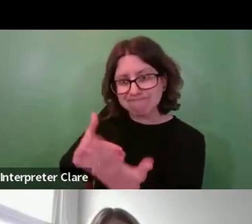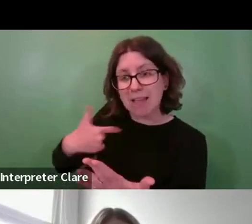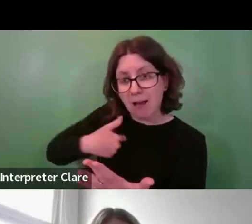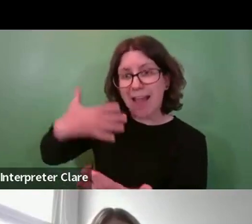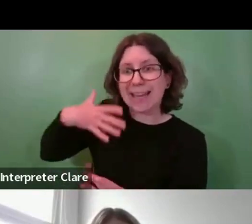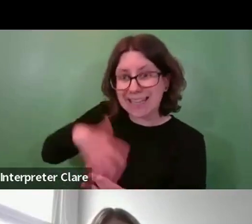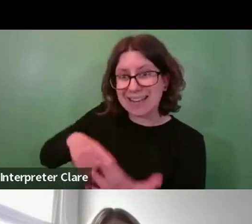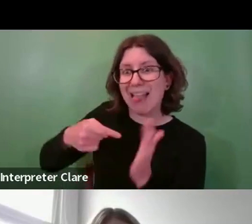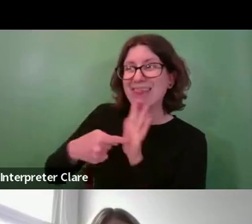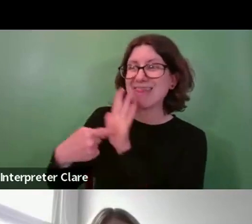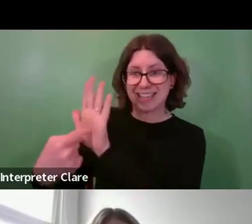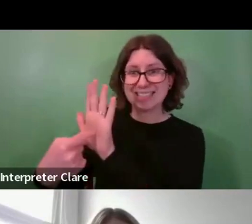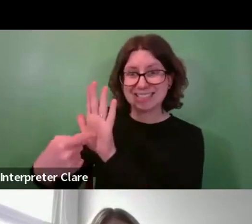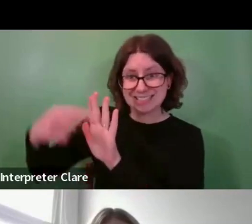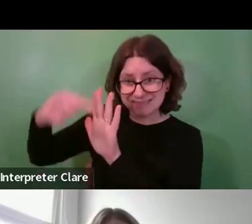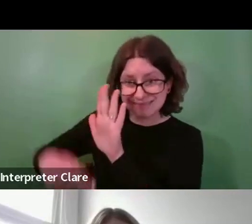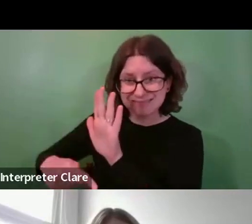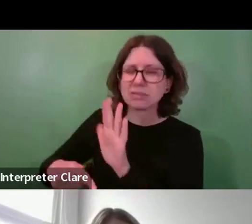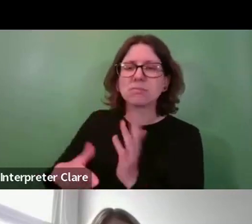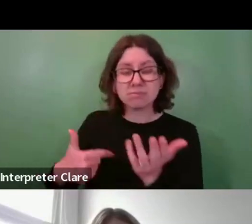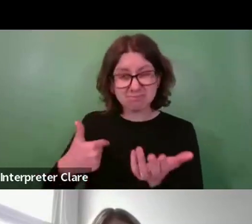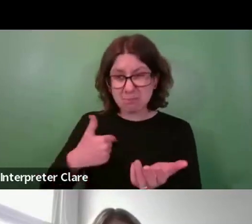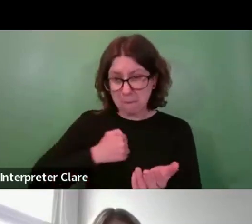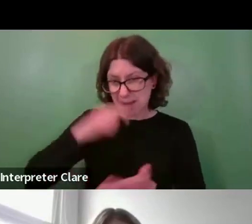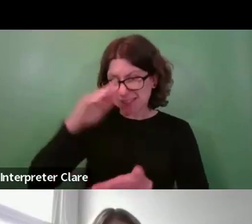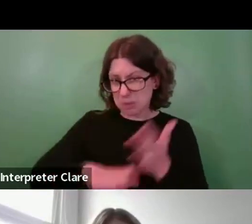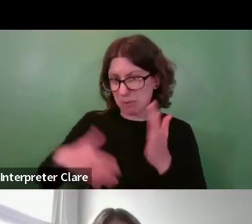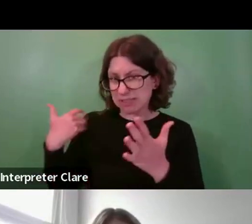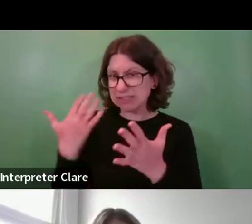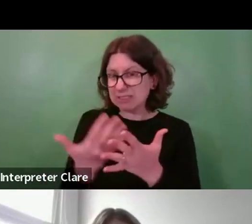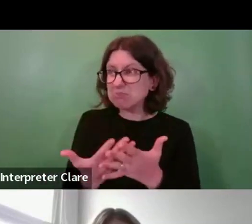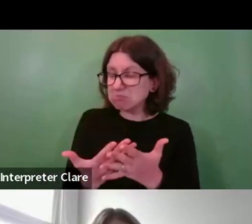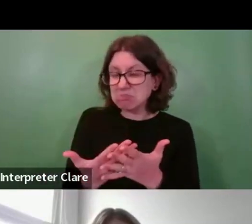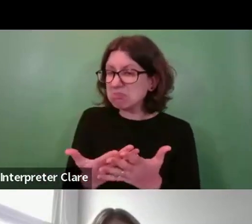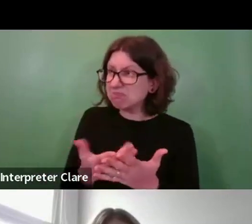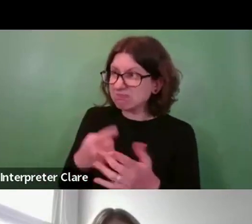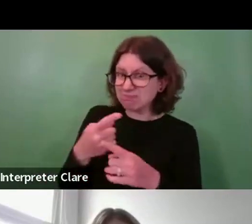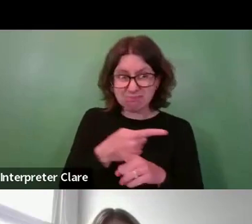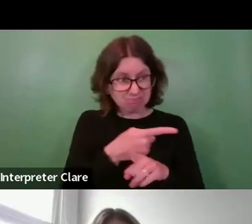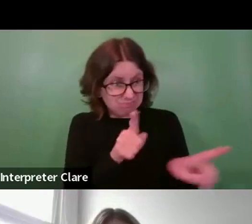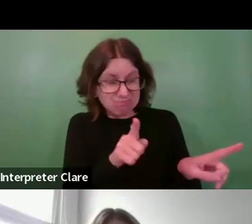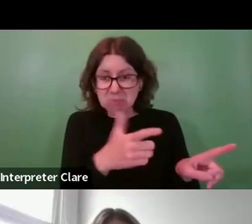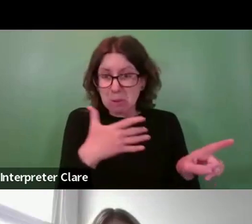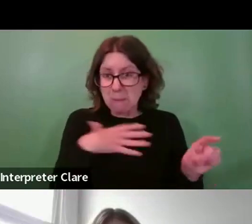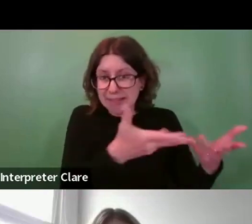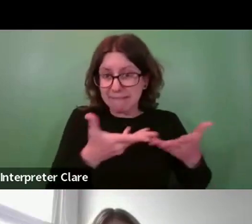everybody's always been really good at providing it once we've had that conversation. So I don't know if that's kind of answers your question,